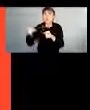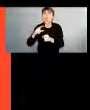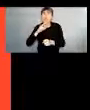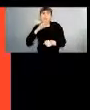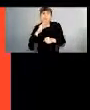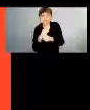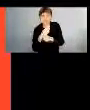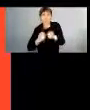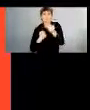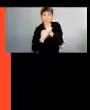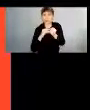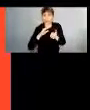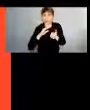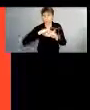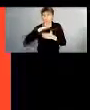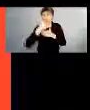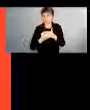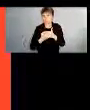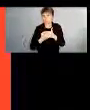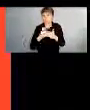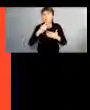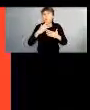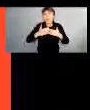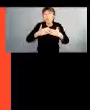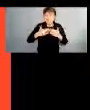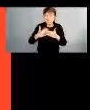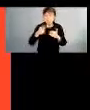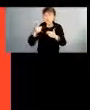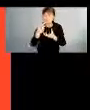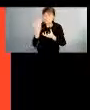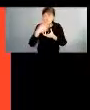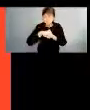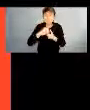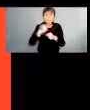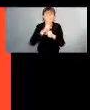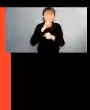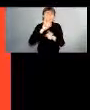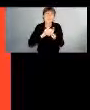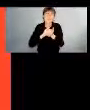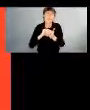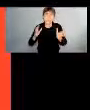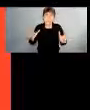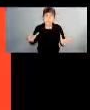Whatever you choose to include, make sure that it elevates your proposal. A boilerplate